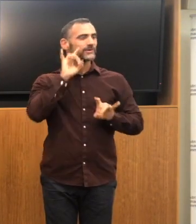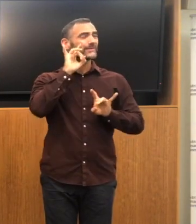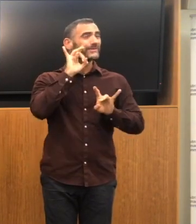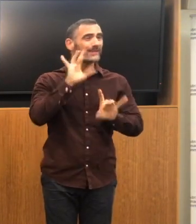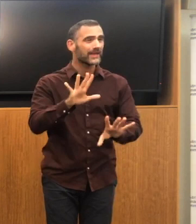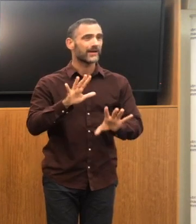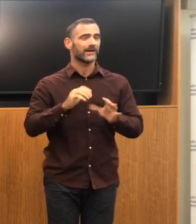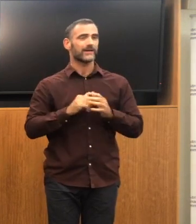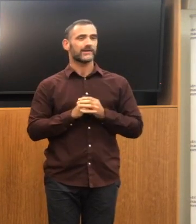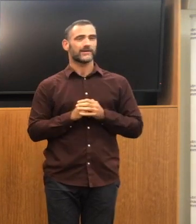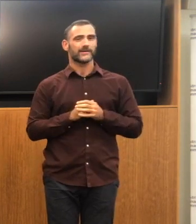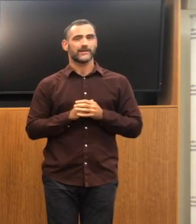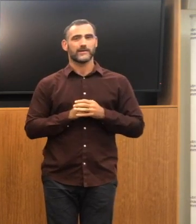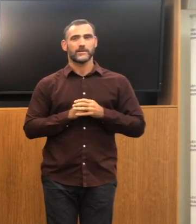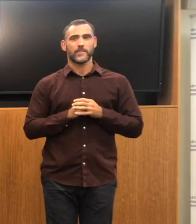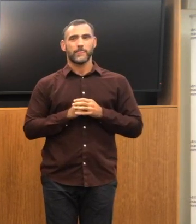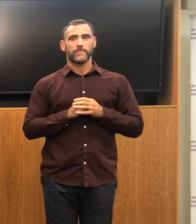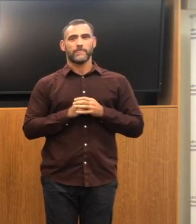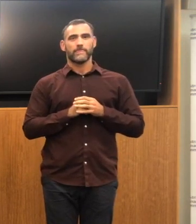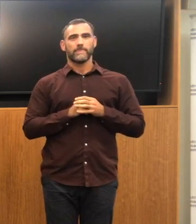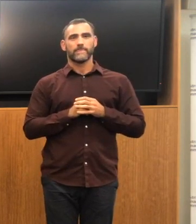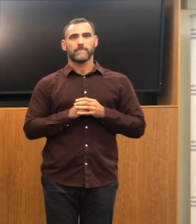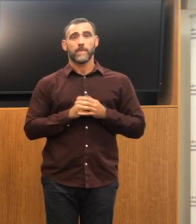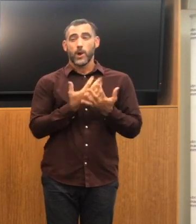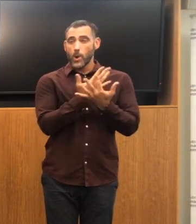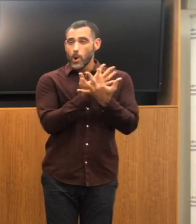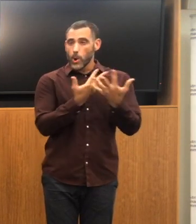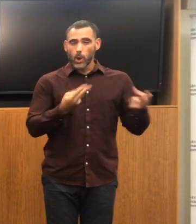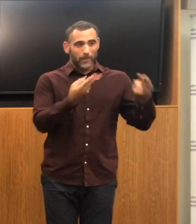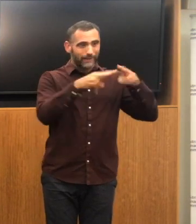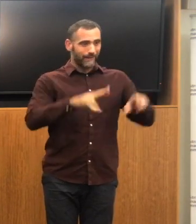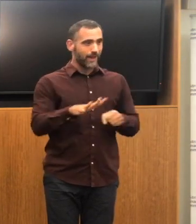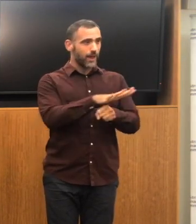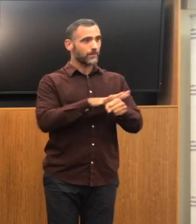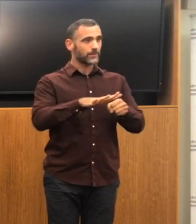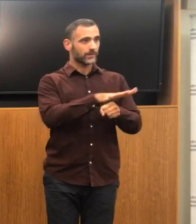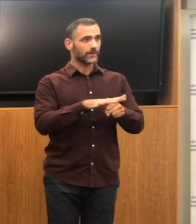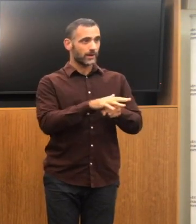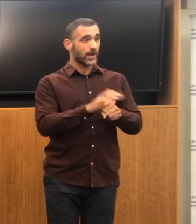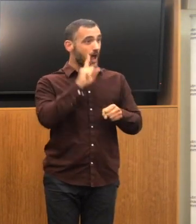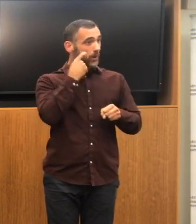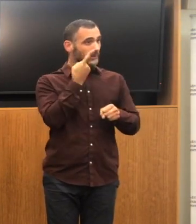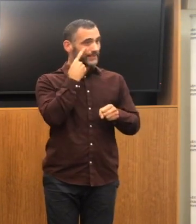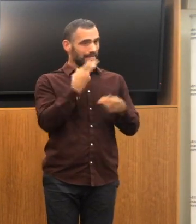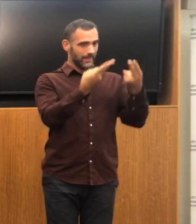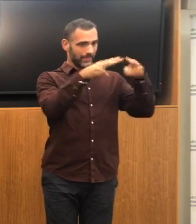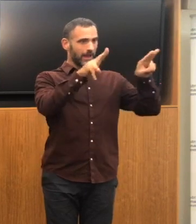I've been to, they're about 10 cm off the ground, 20 centimeters off the ground, and instead, if they were